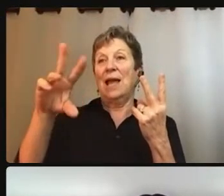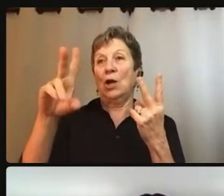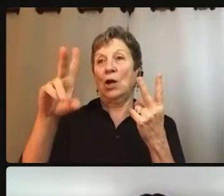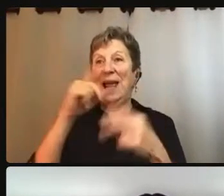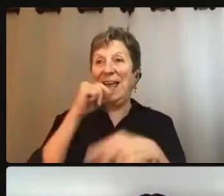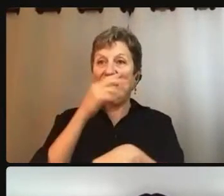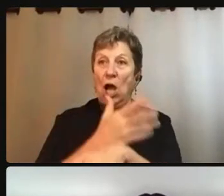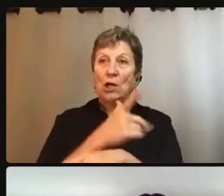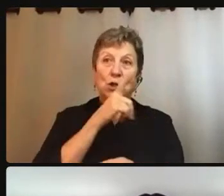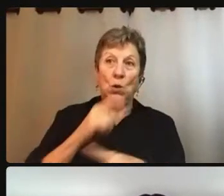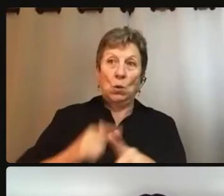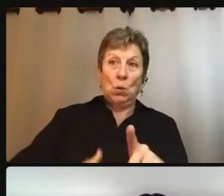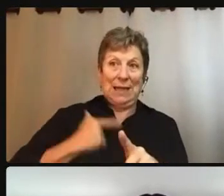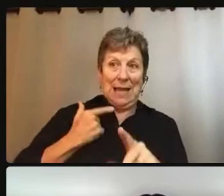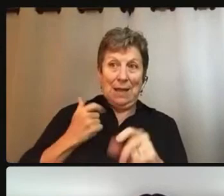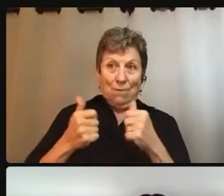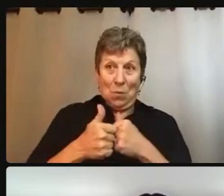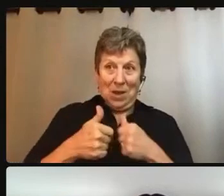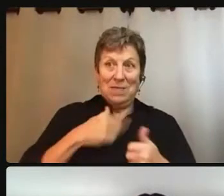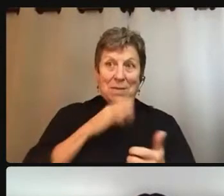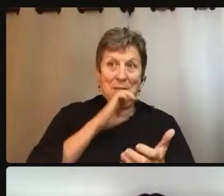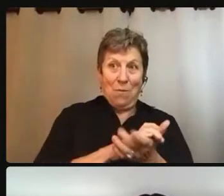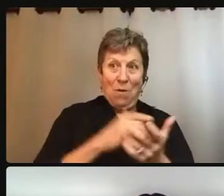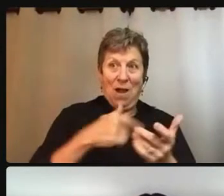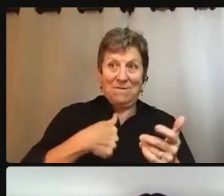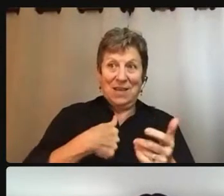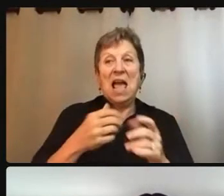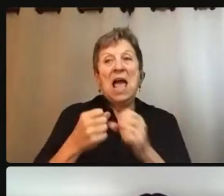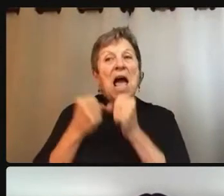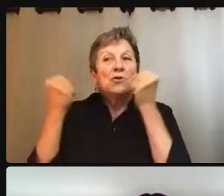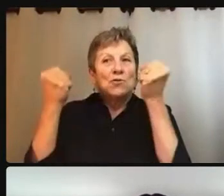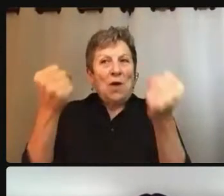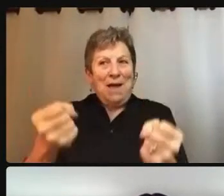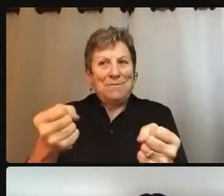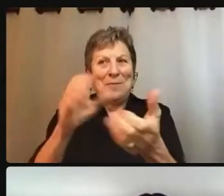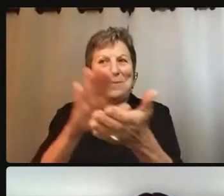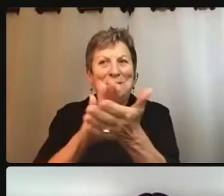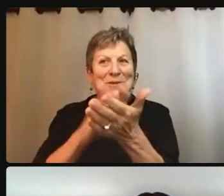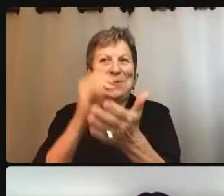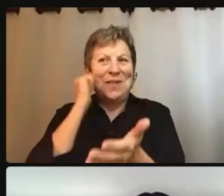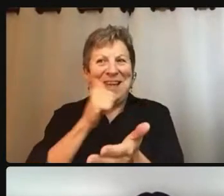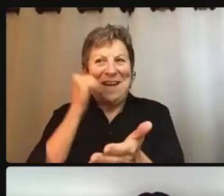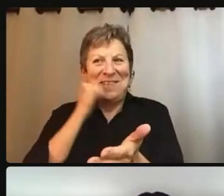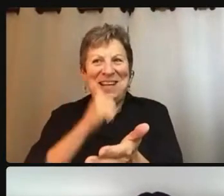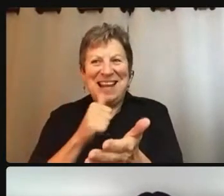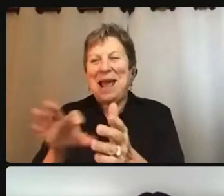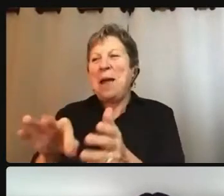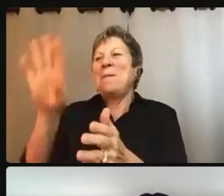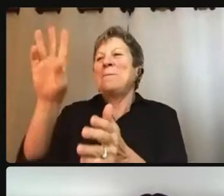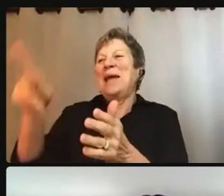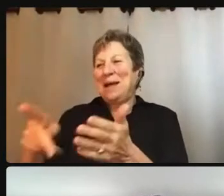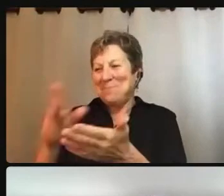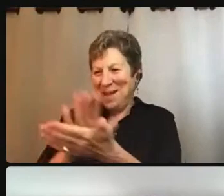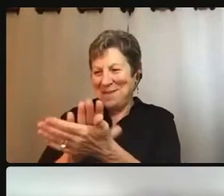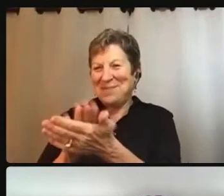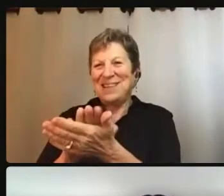I HAVE TWO BIRACIAL GRANDDAUGHTERS WHO LIVE WITH MY